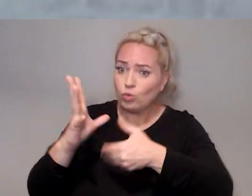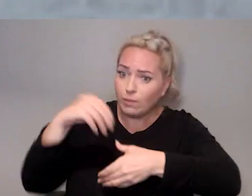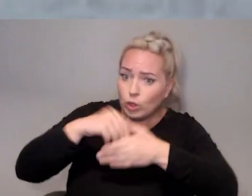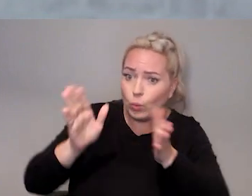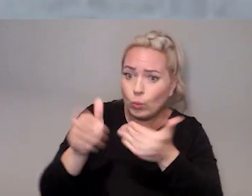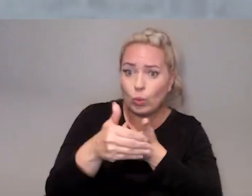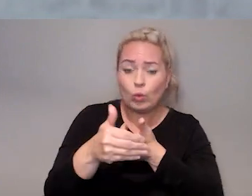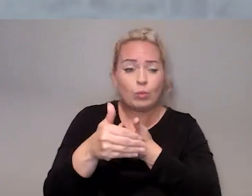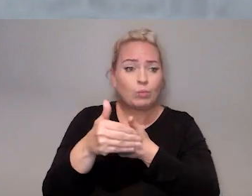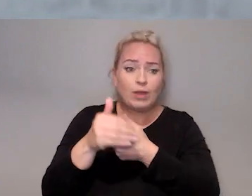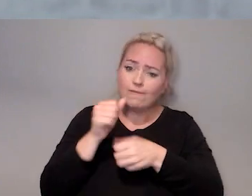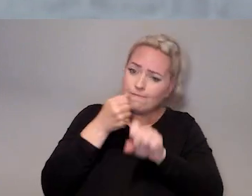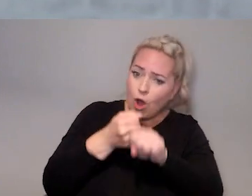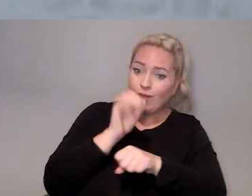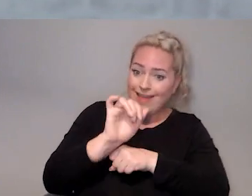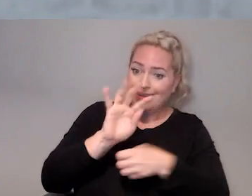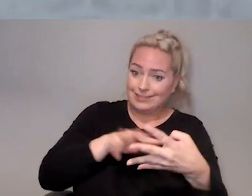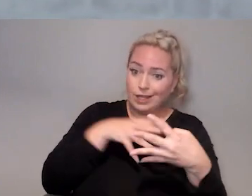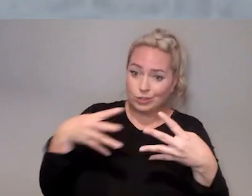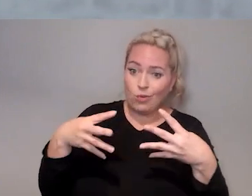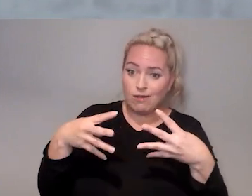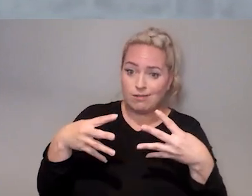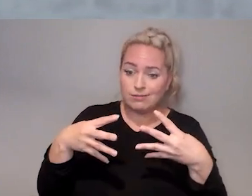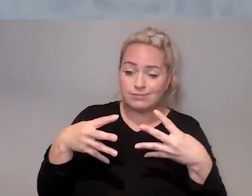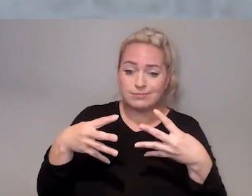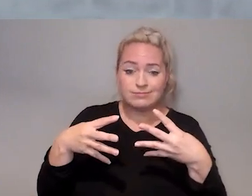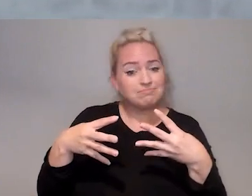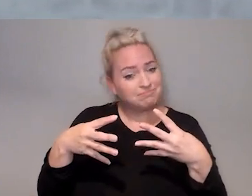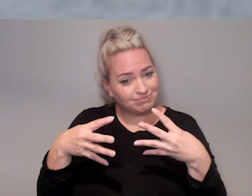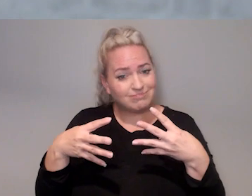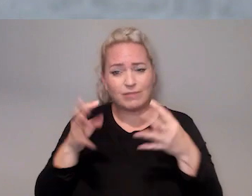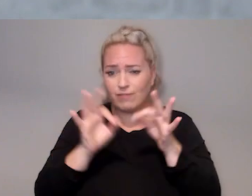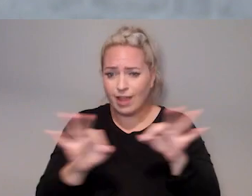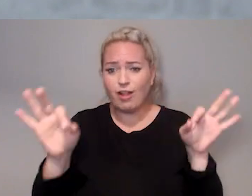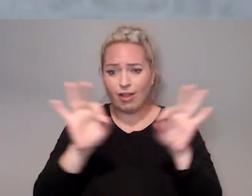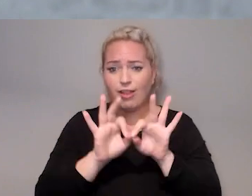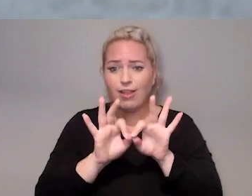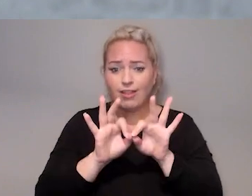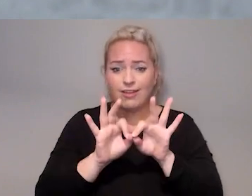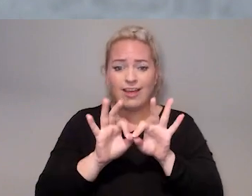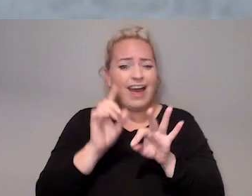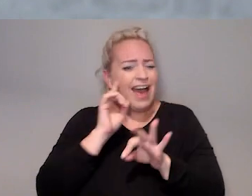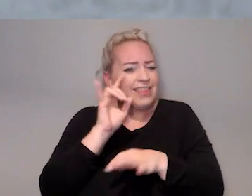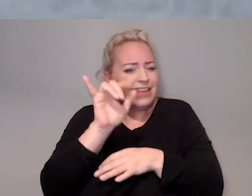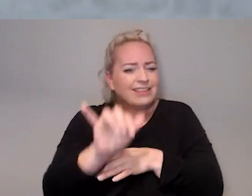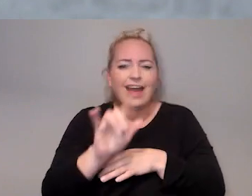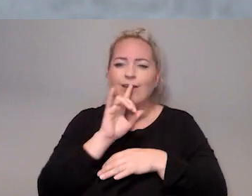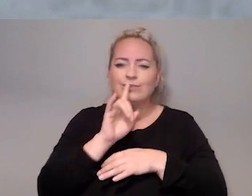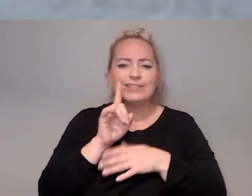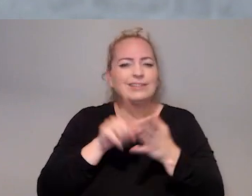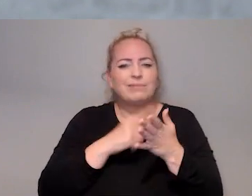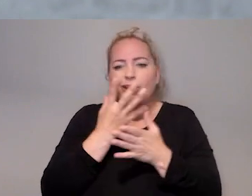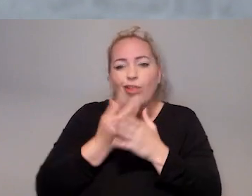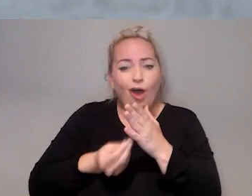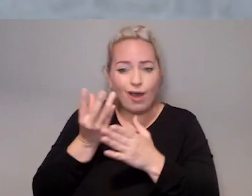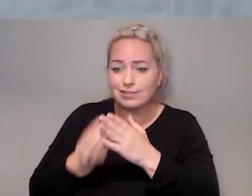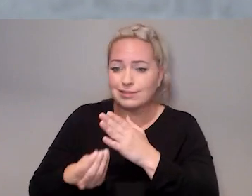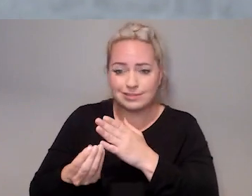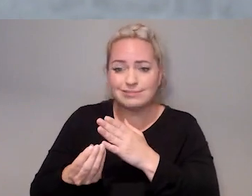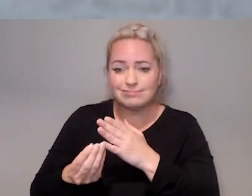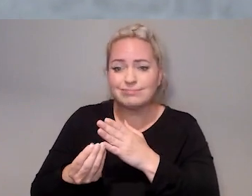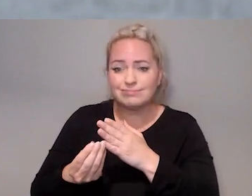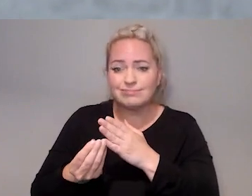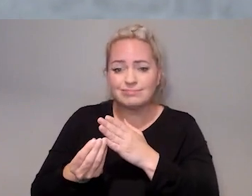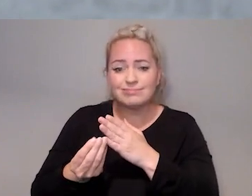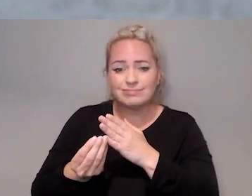working working around that schedule is vital and I think those things are get lost uh in um some